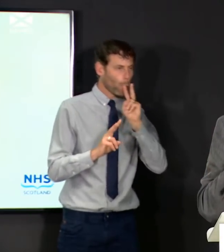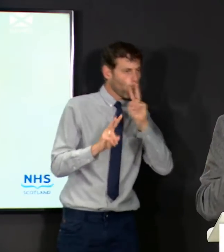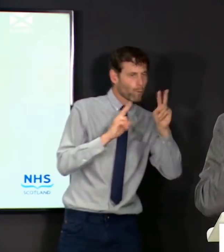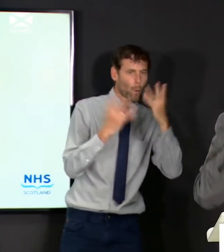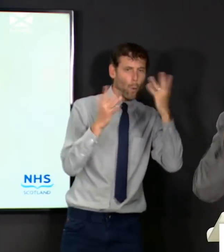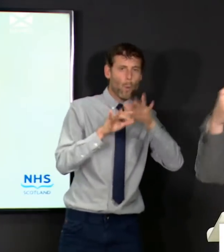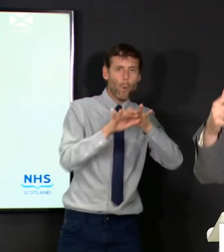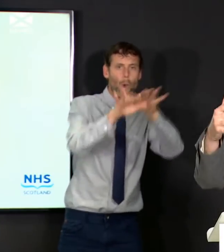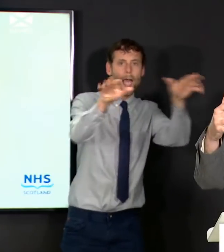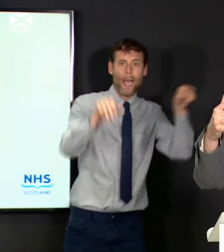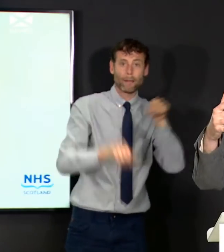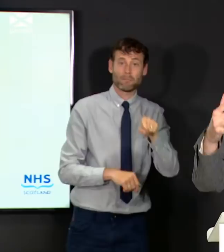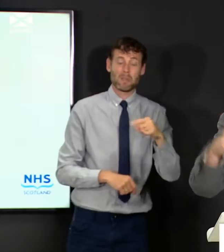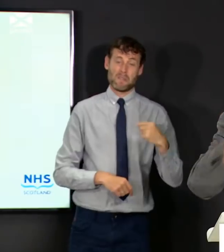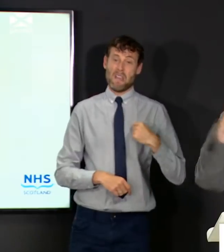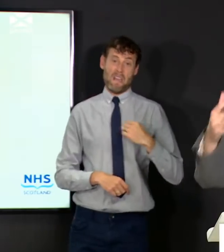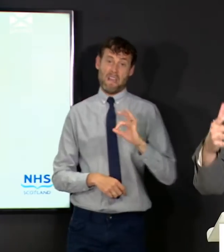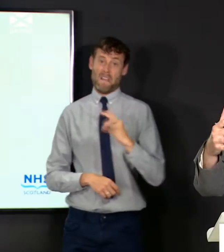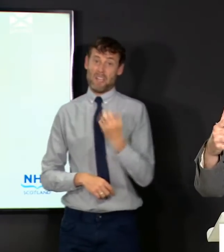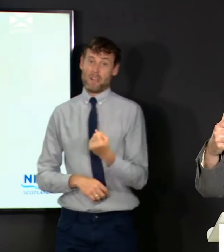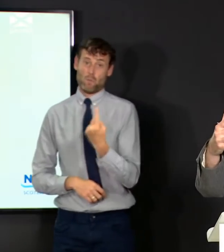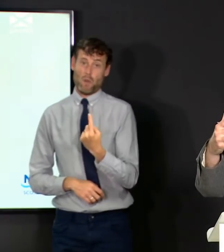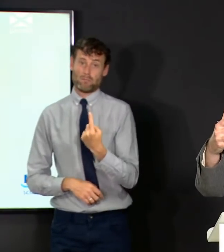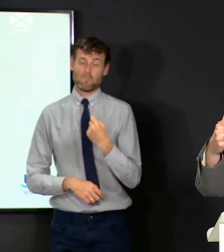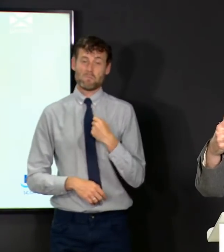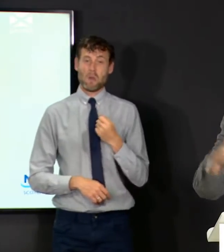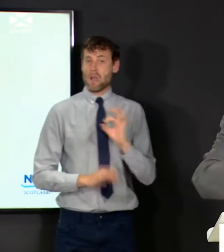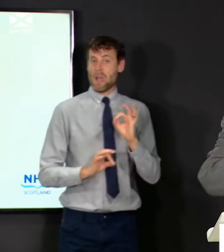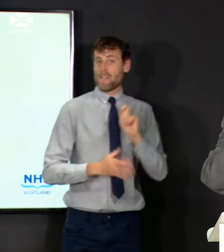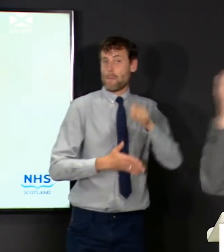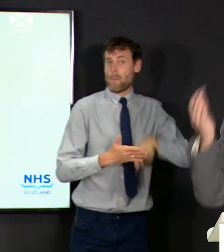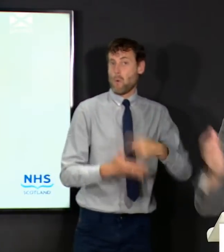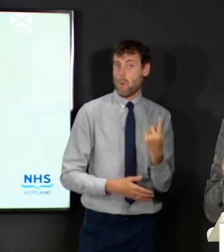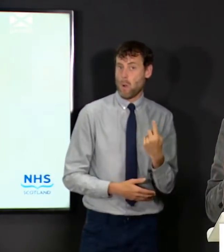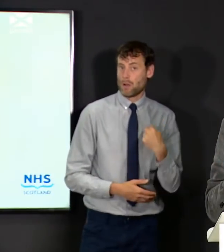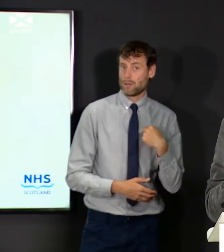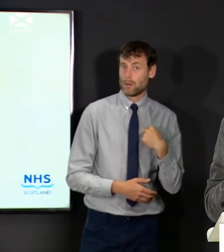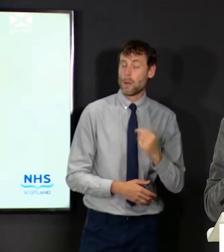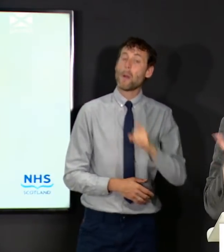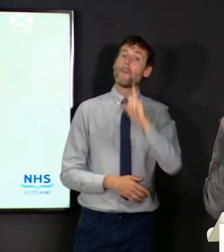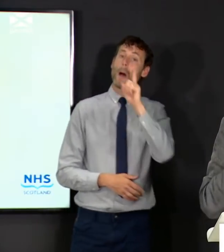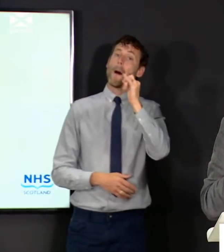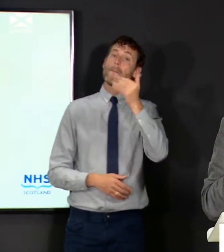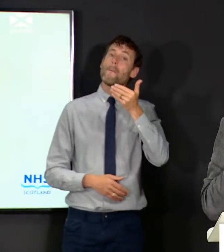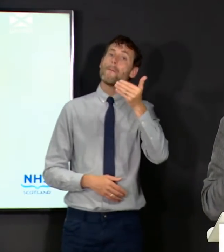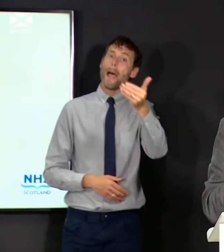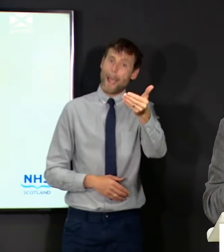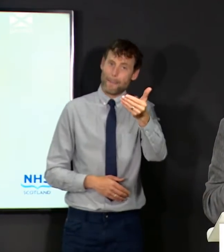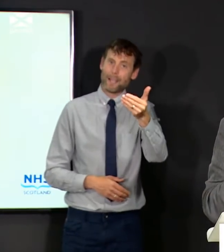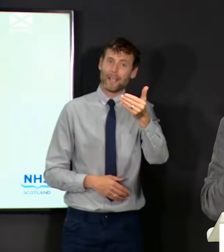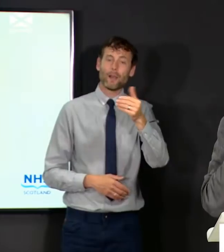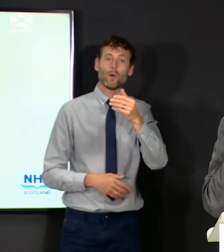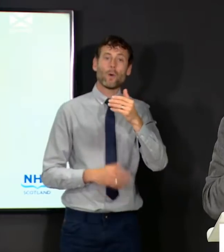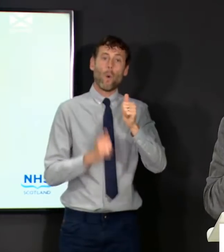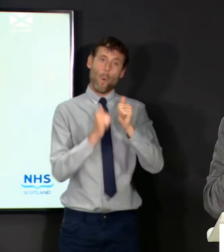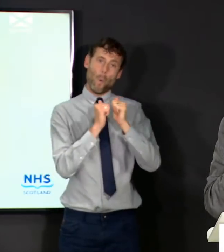There may come a point where we do recommend it for broad use, when we know what it means,